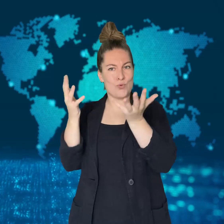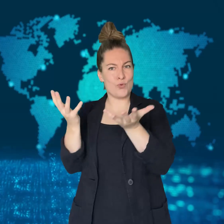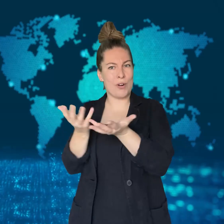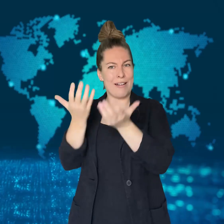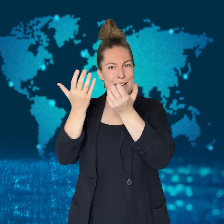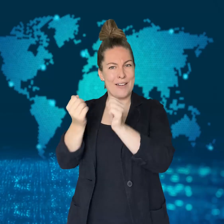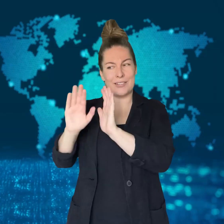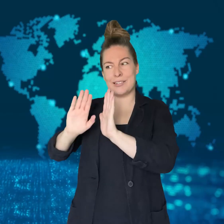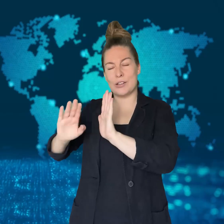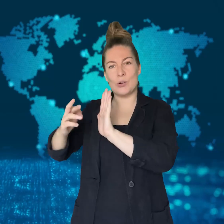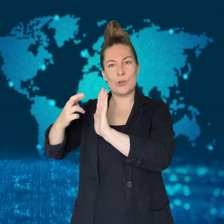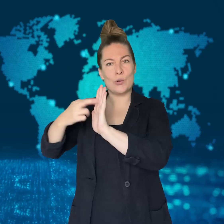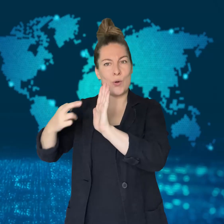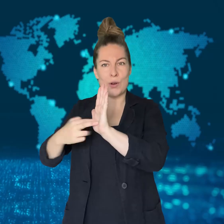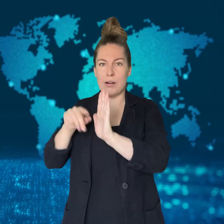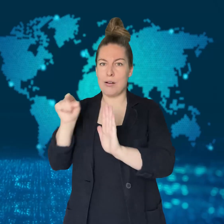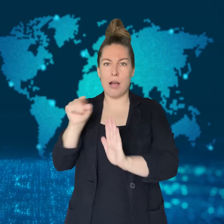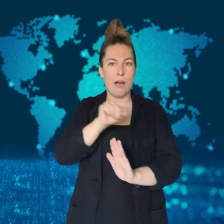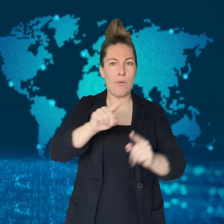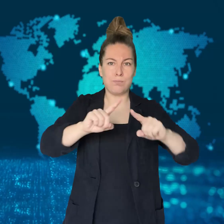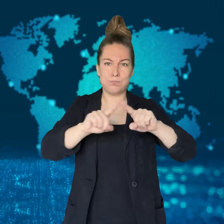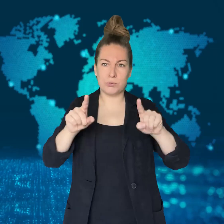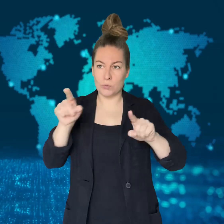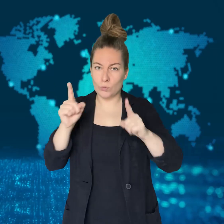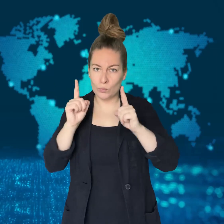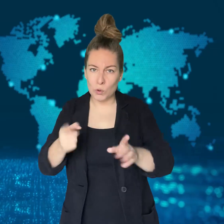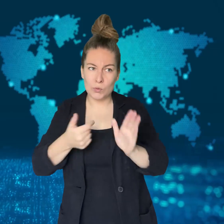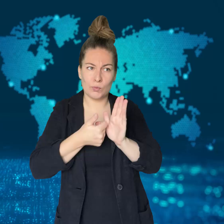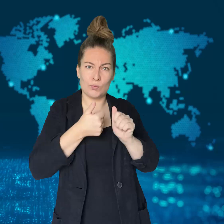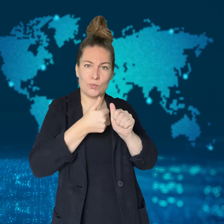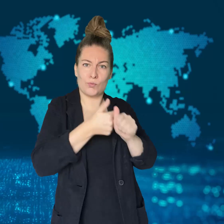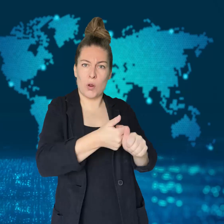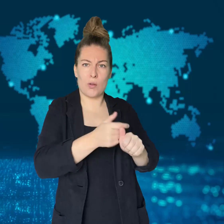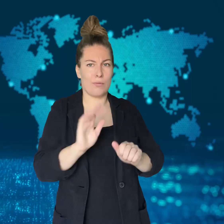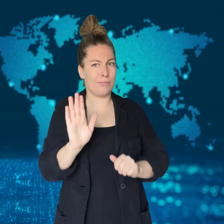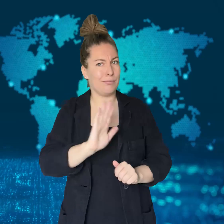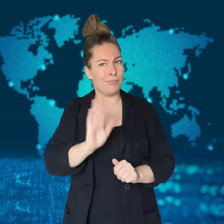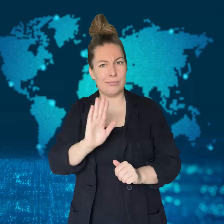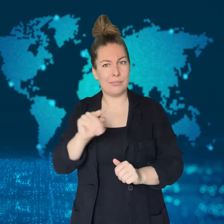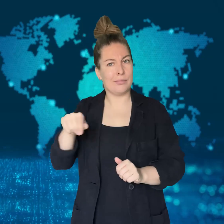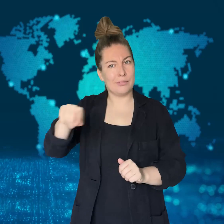Canada's rules which are different from